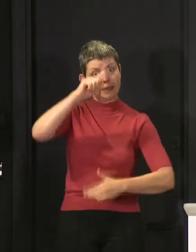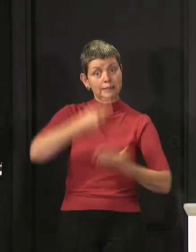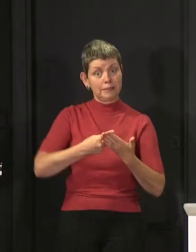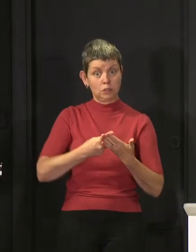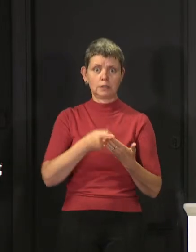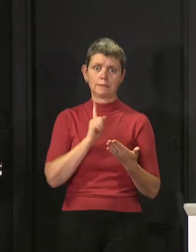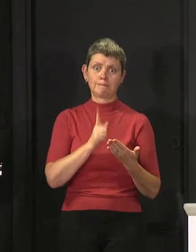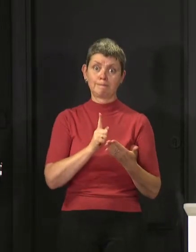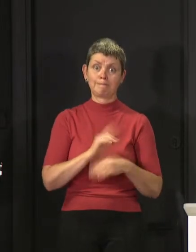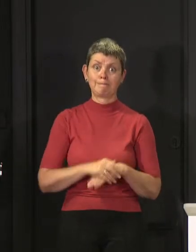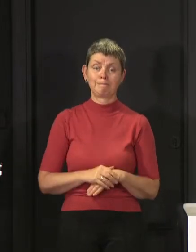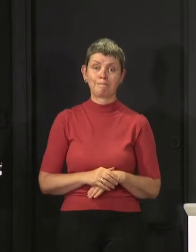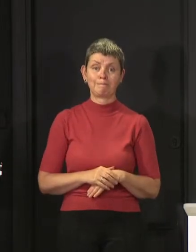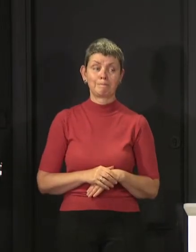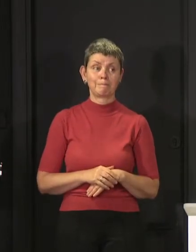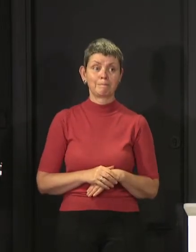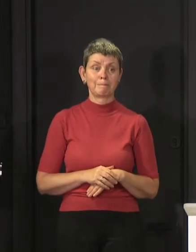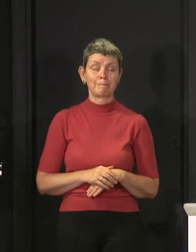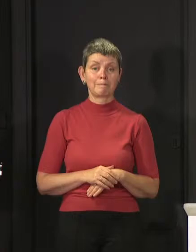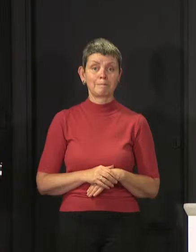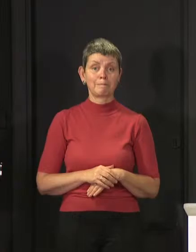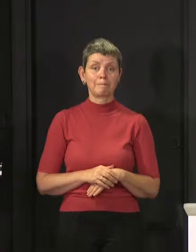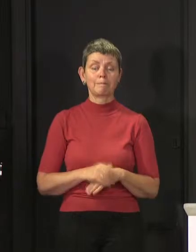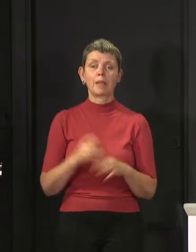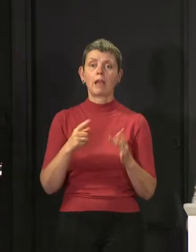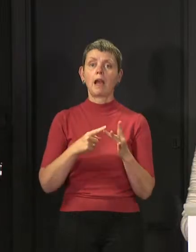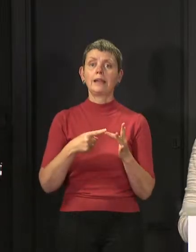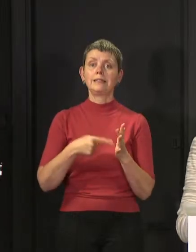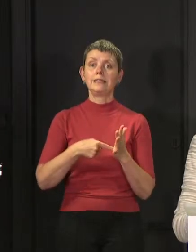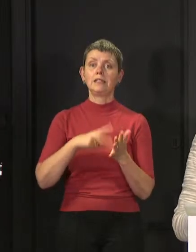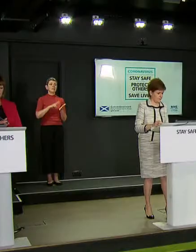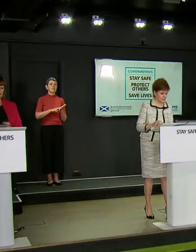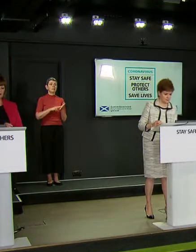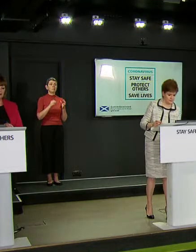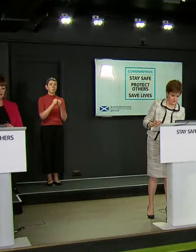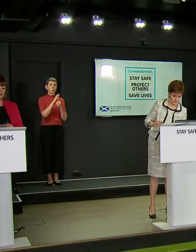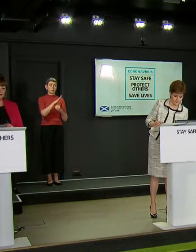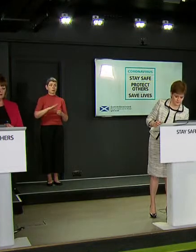Gregory Hoare from ITV Border.